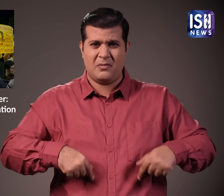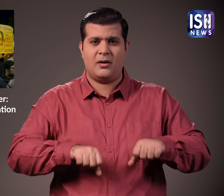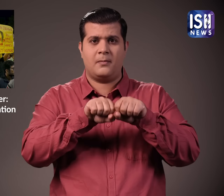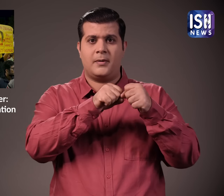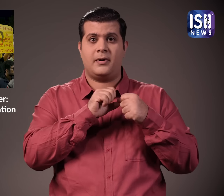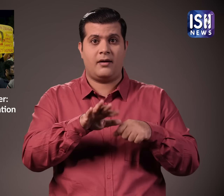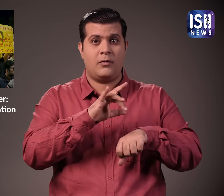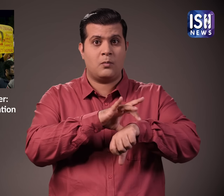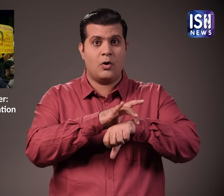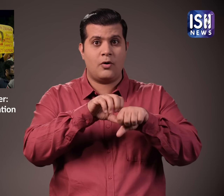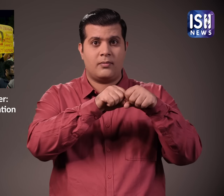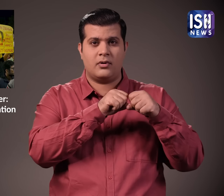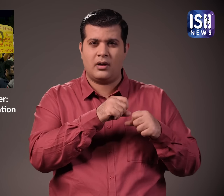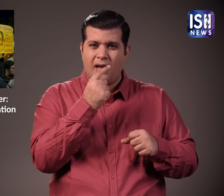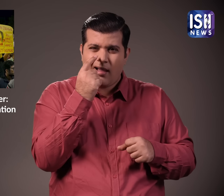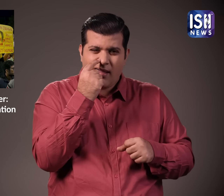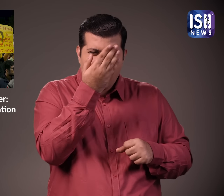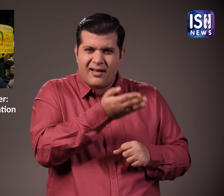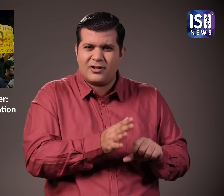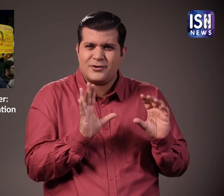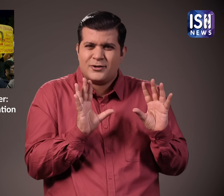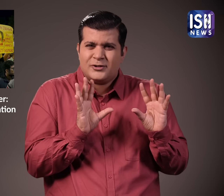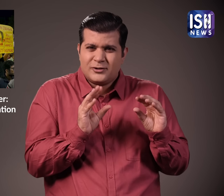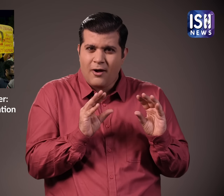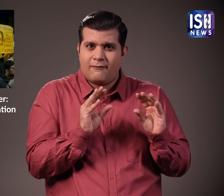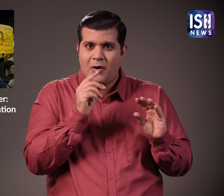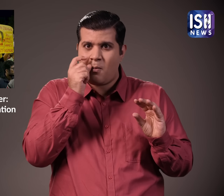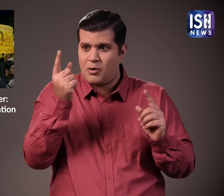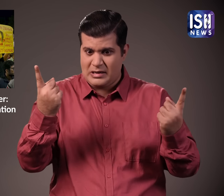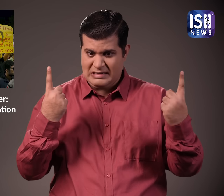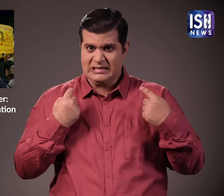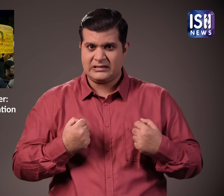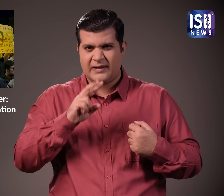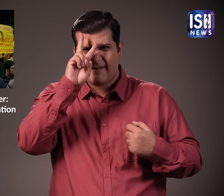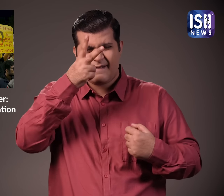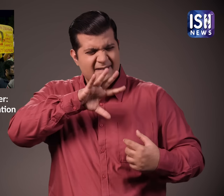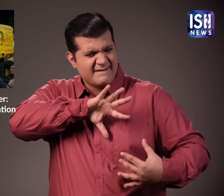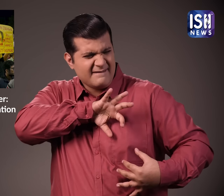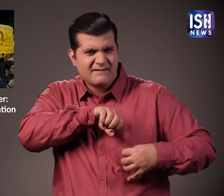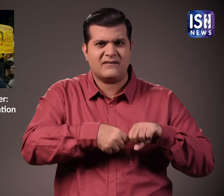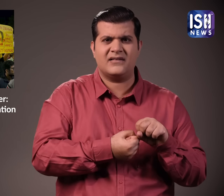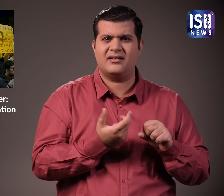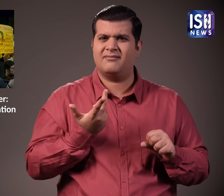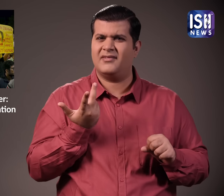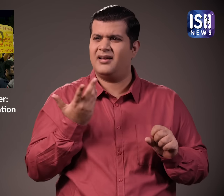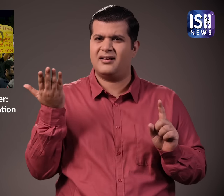her face was bleeding, bones up, and her body had broken. This innocent girl was brutally tortured.